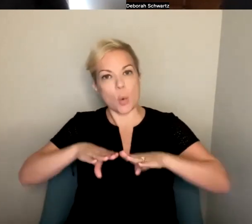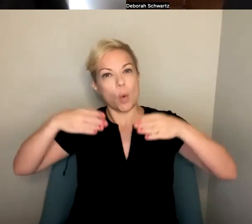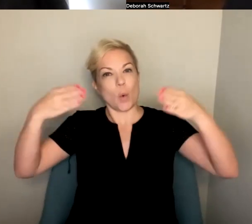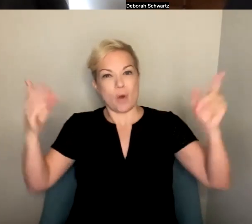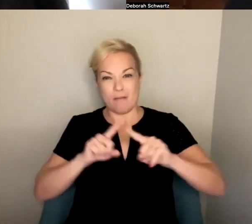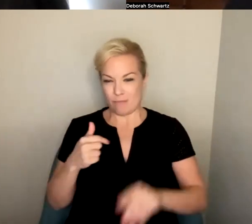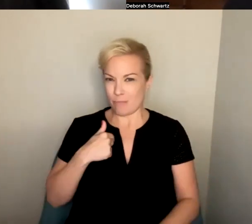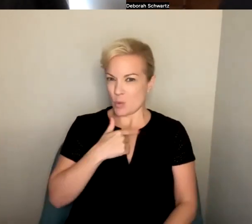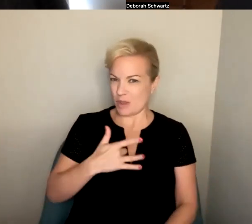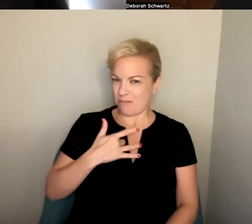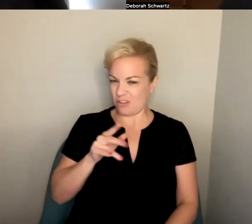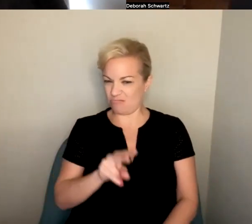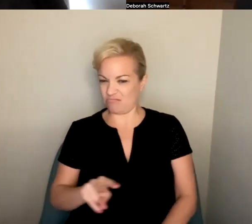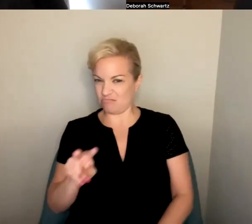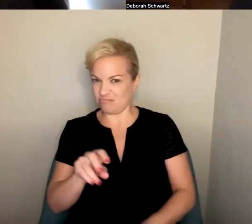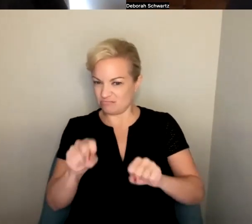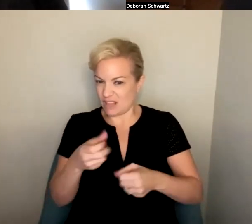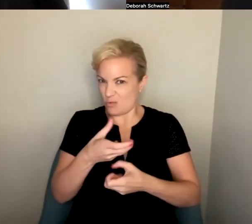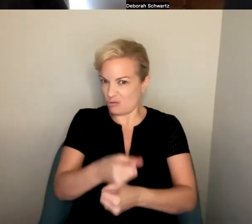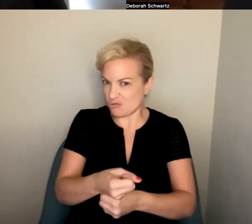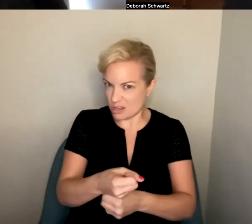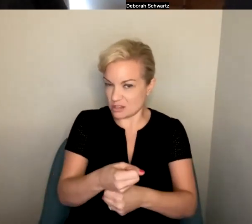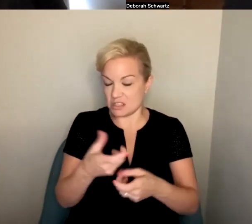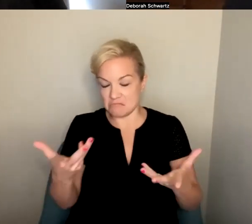even there are times where some of the community members, even though I'm Indigenous, as a scholar,